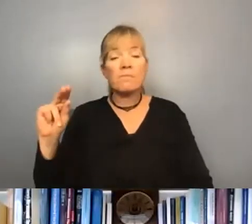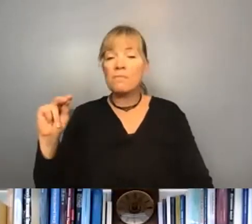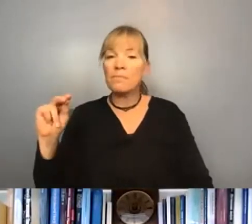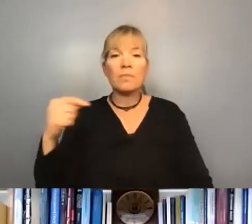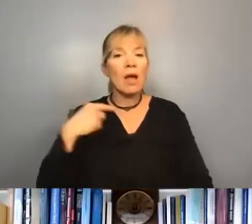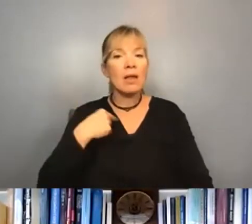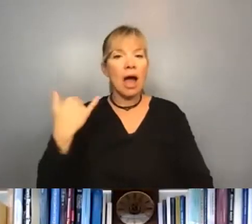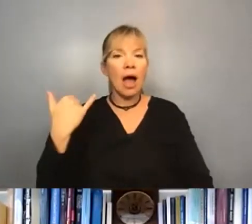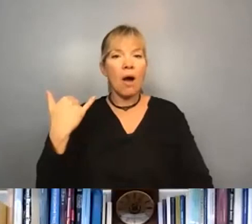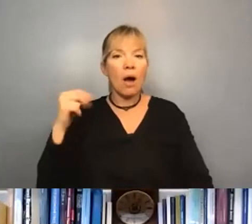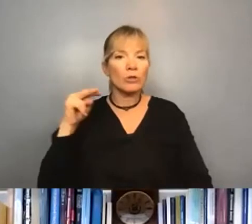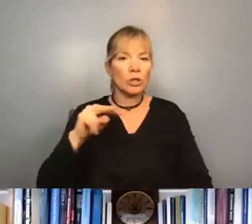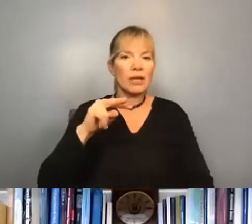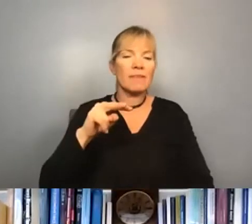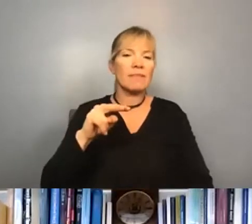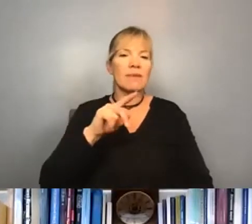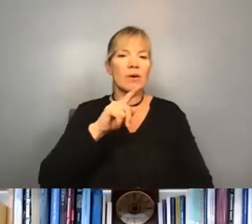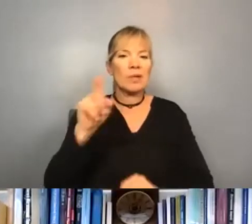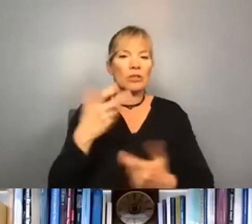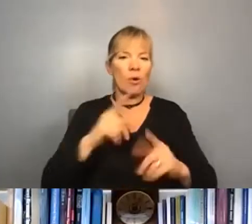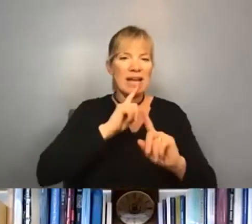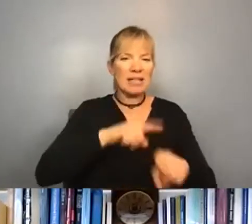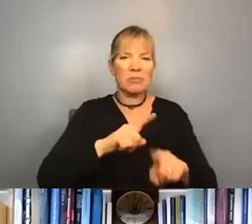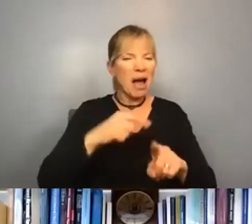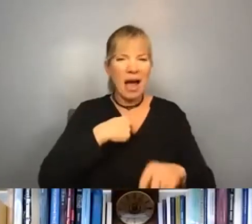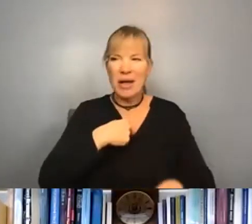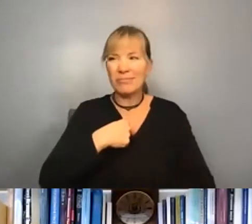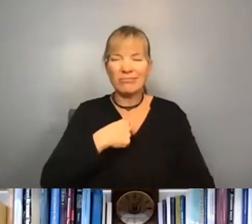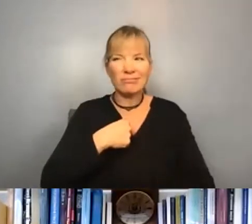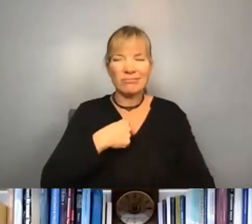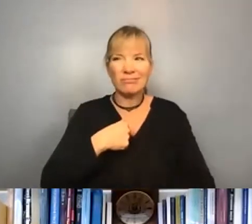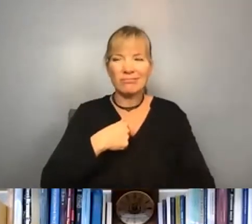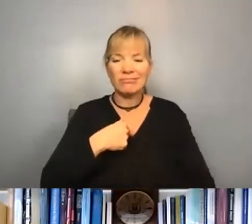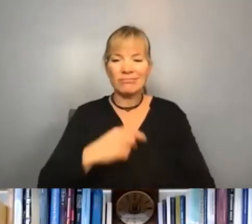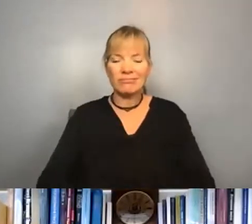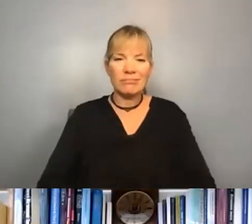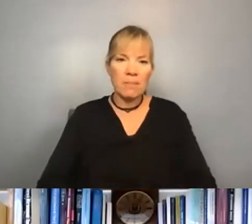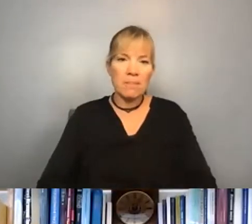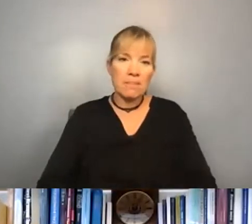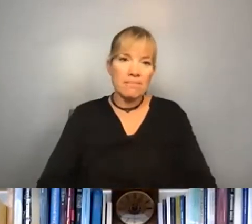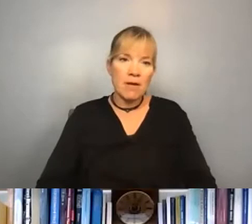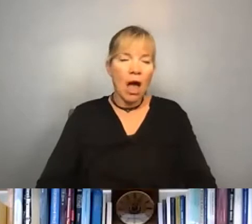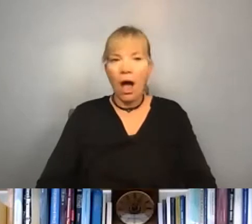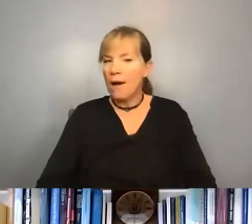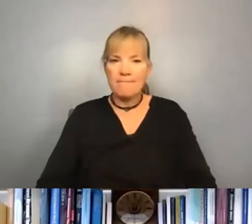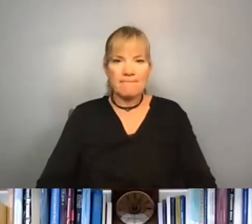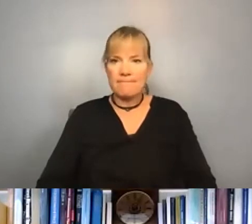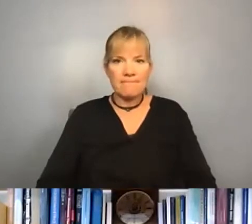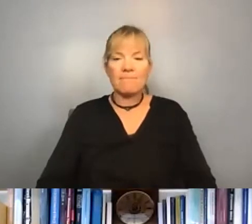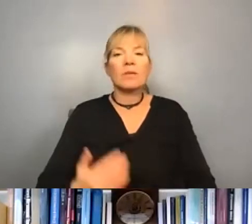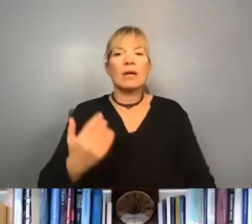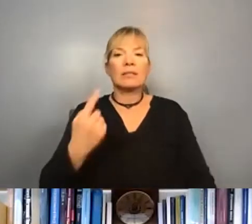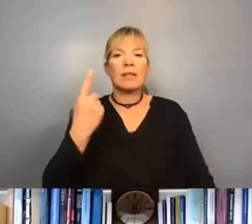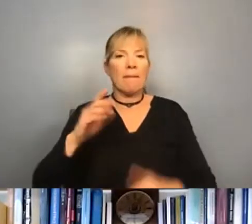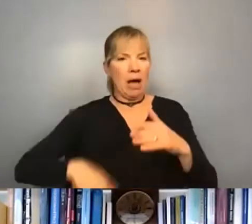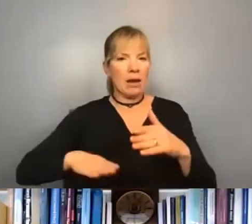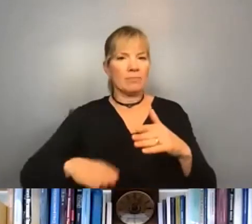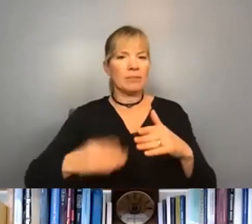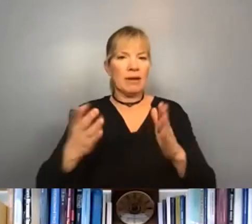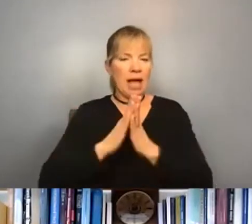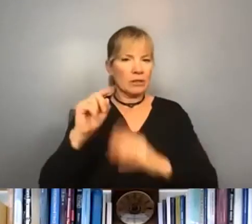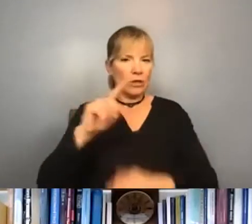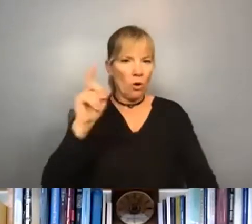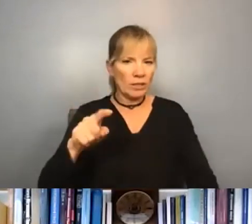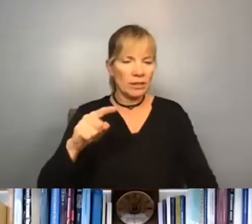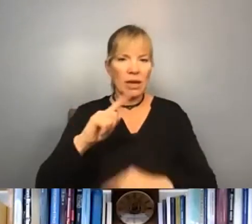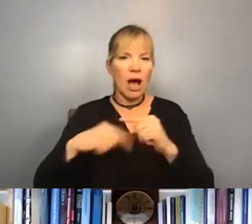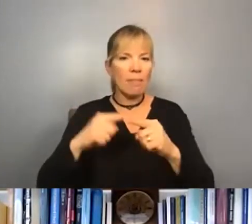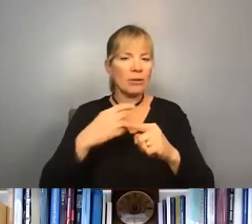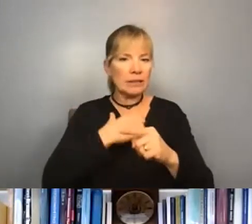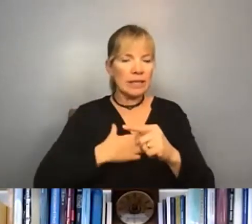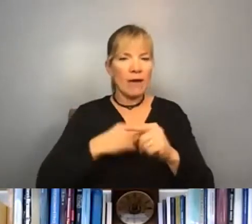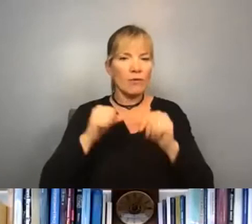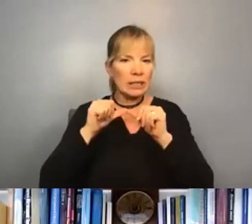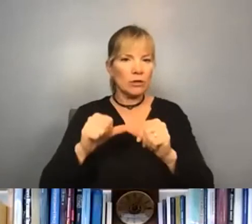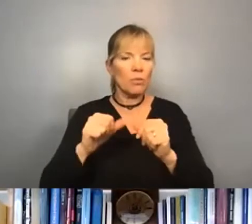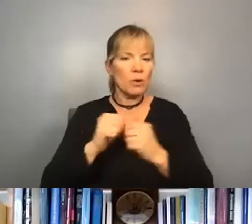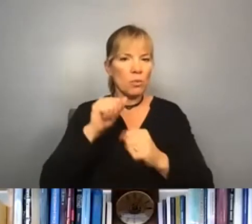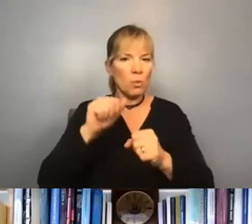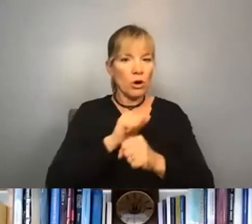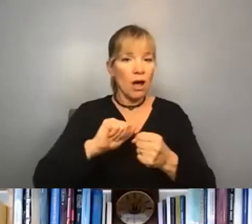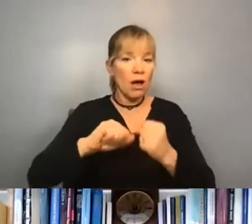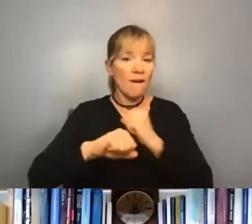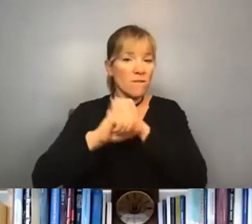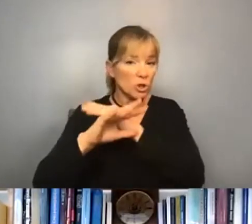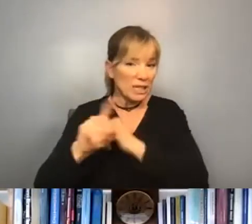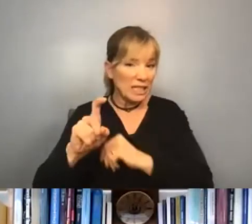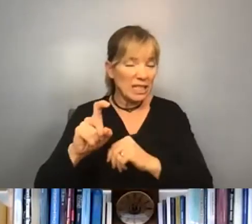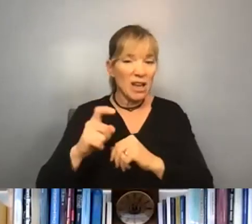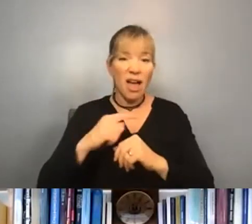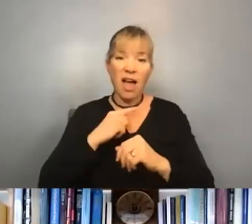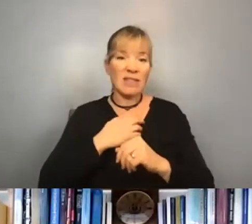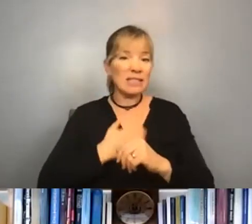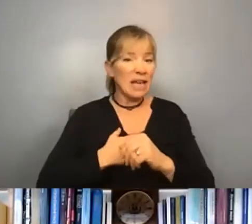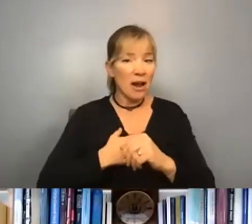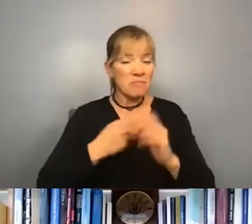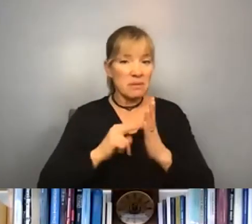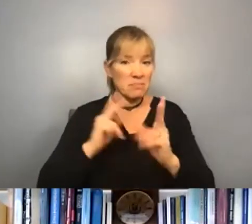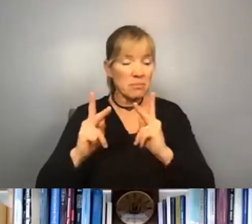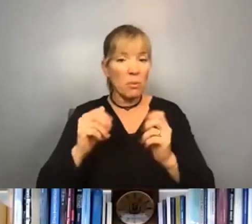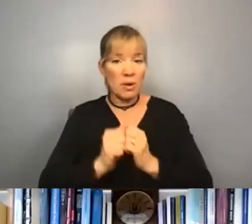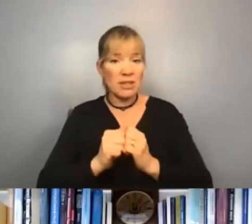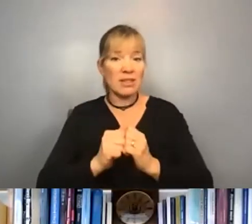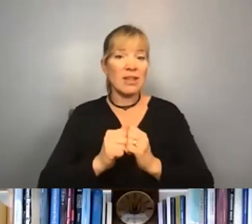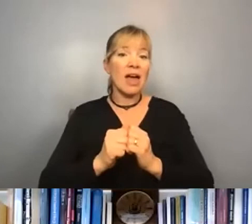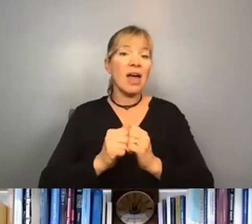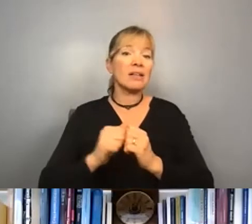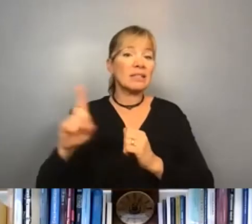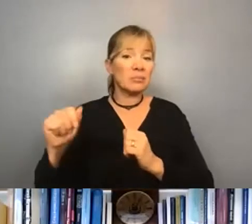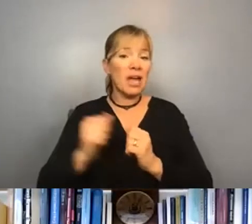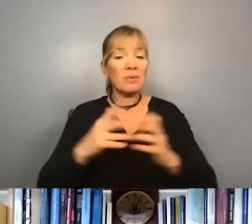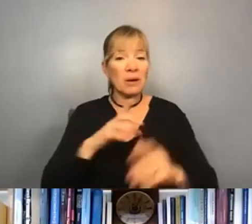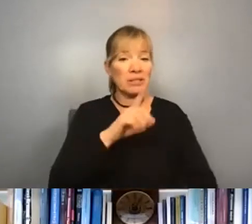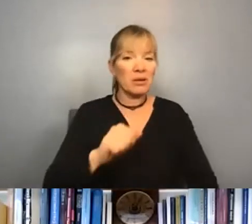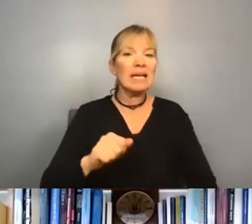No, I was turning back to the ones that had been answered. But I don't. There is a question at the bottom now about desire for continuing with work virtually. Working virtually and desire people with and without disabilities.